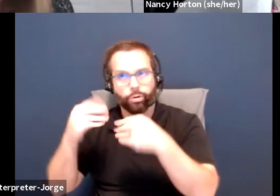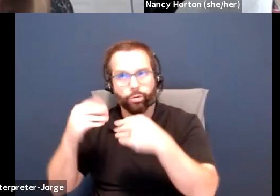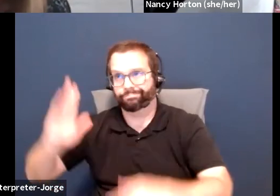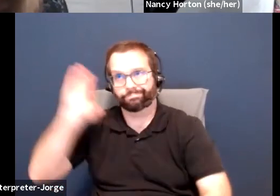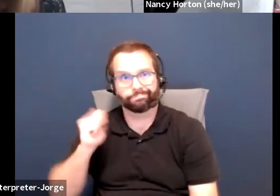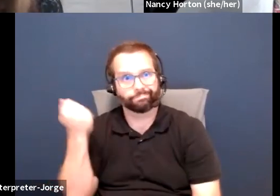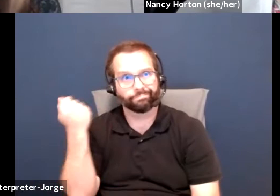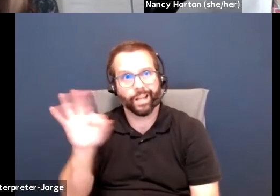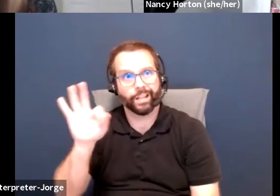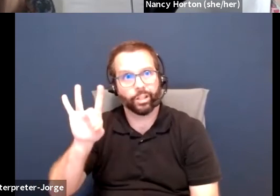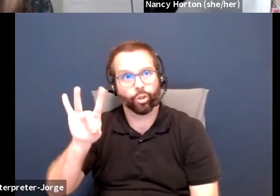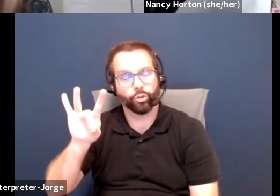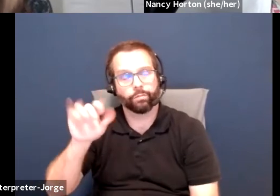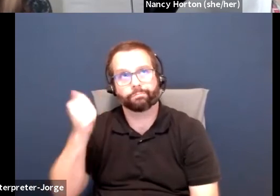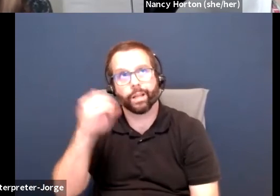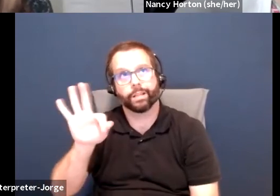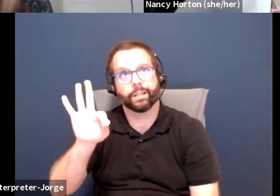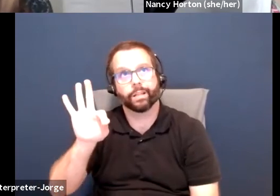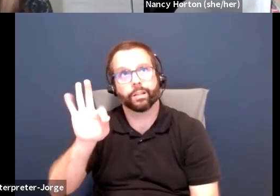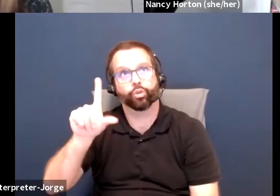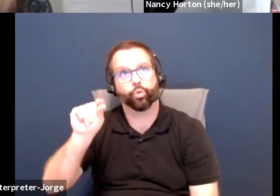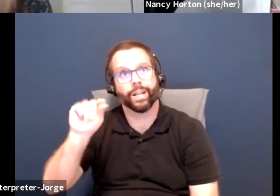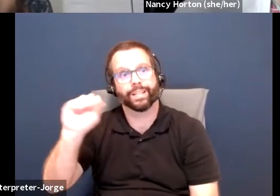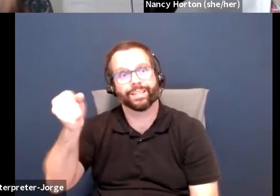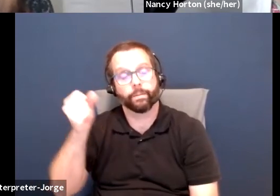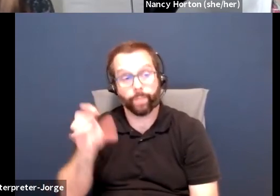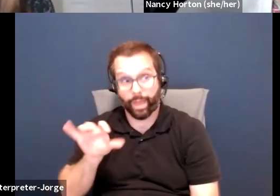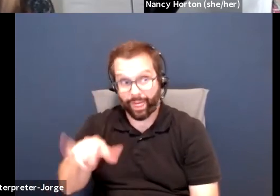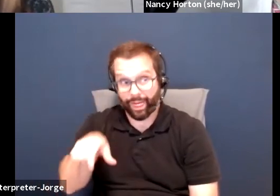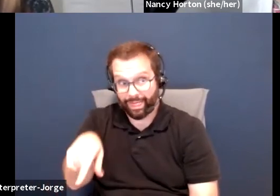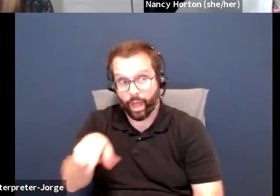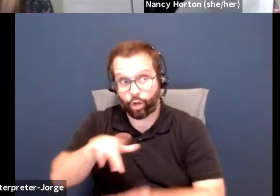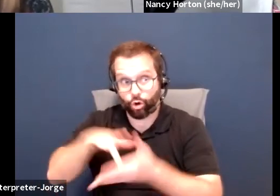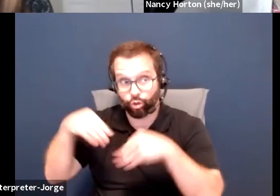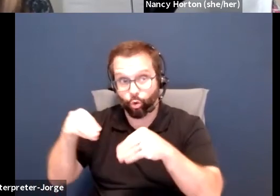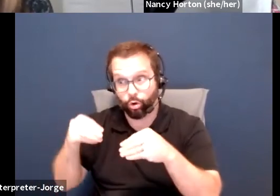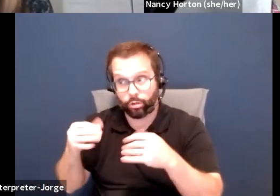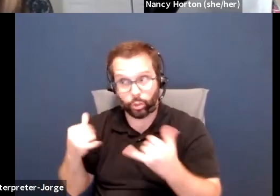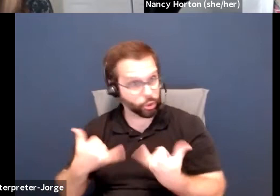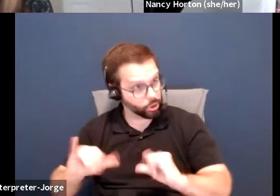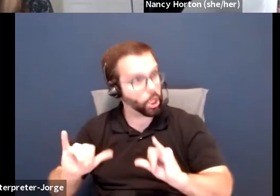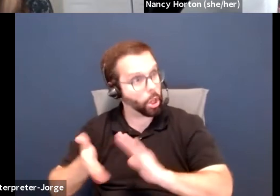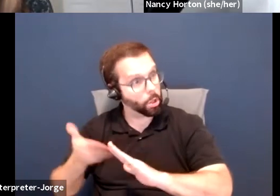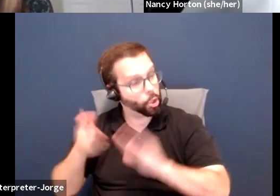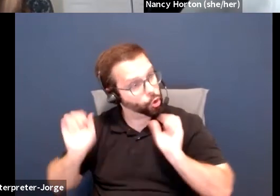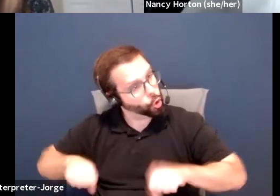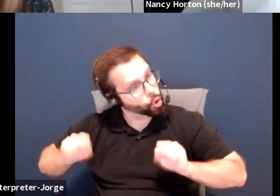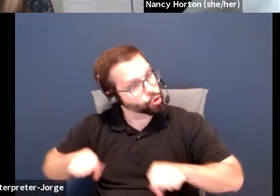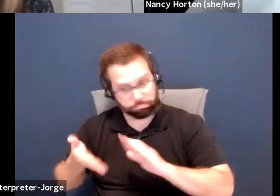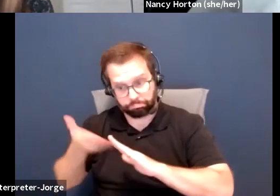this image on this slide of this -- this people's drugstore. I think this is 1920s, you know (chuckling) and this